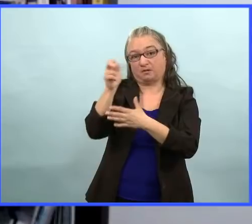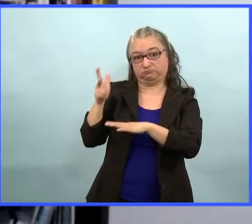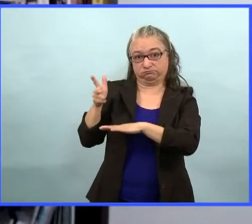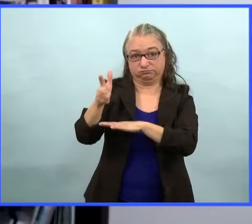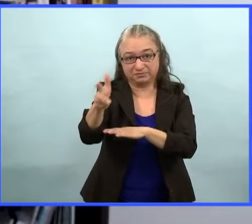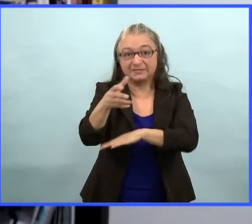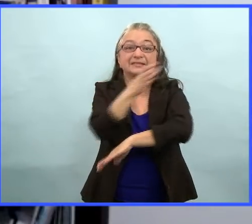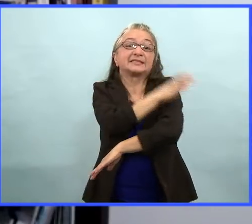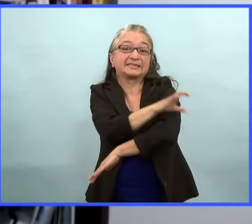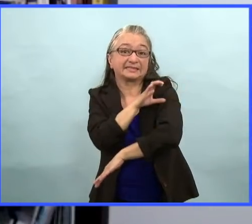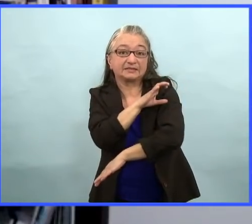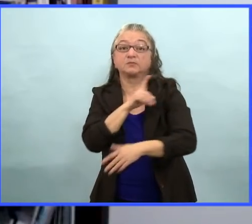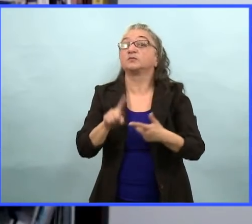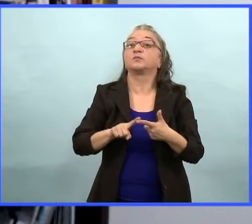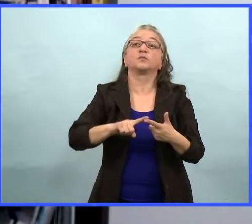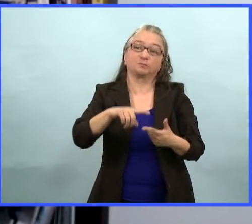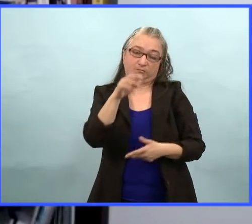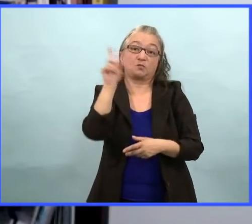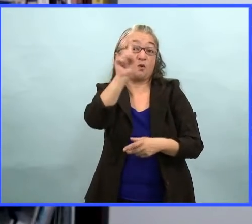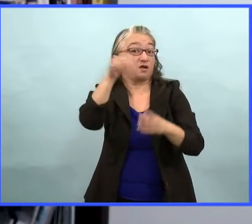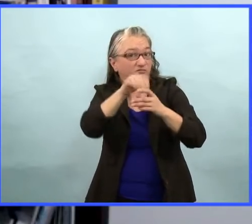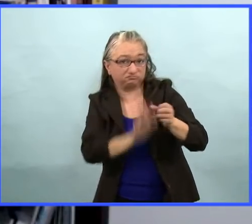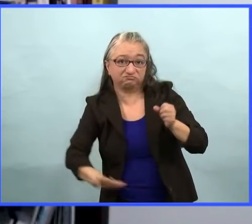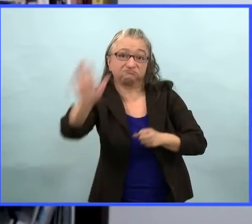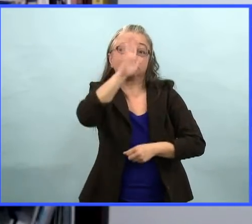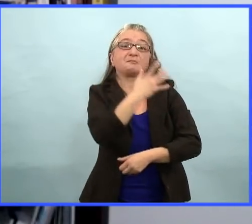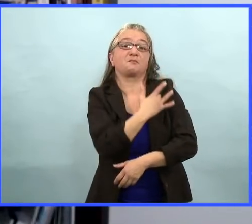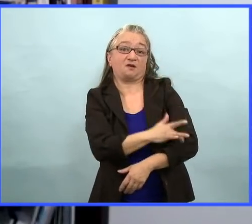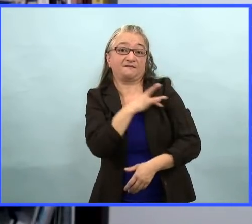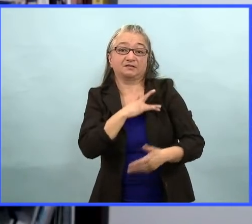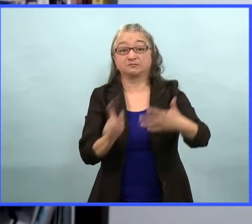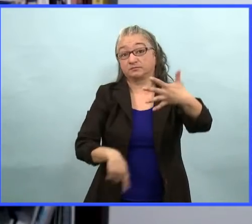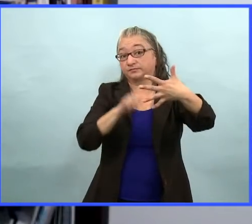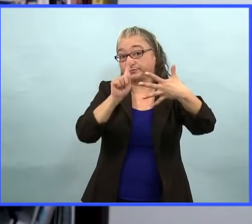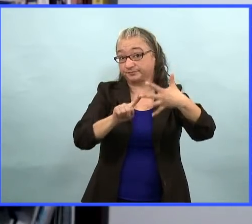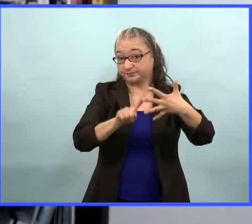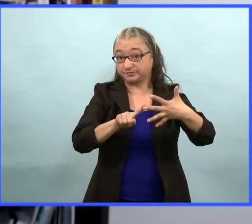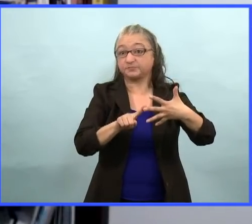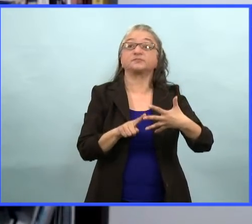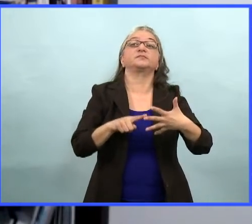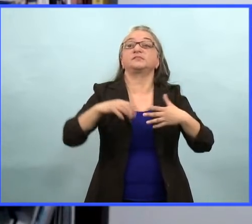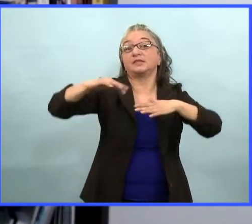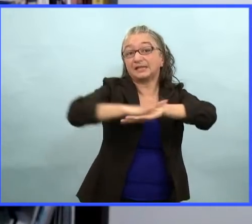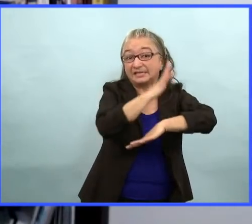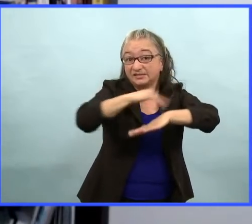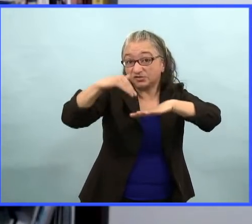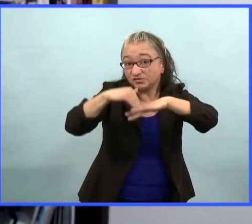we have indigenous vaccine clinics being held at indigenous community organizations operating